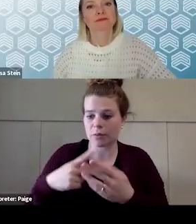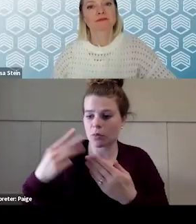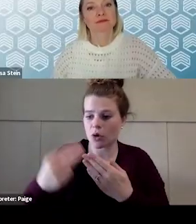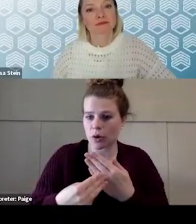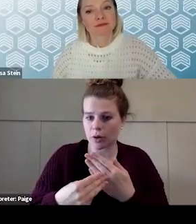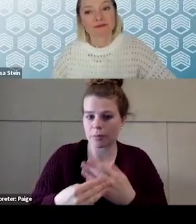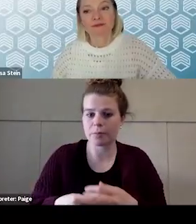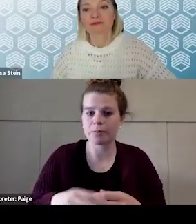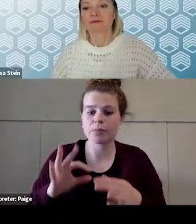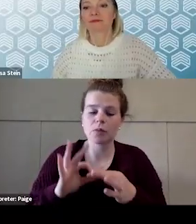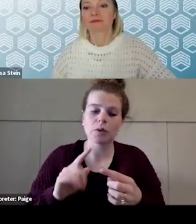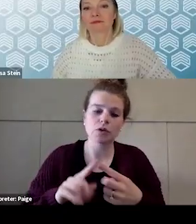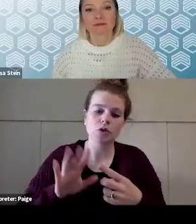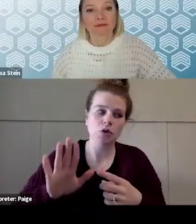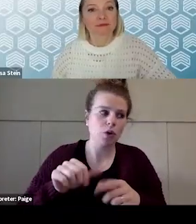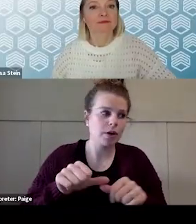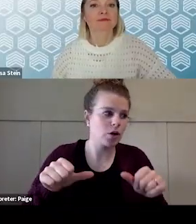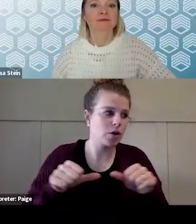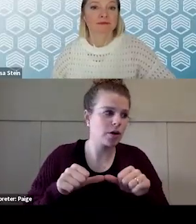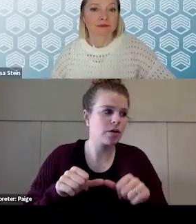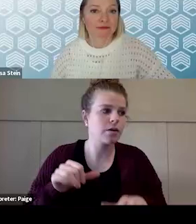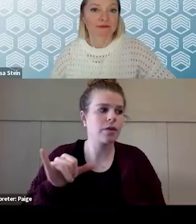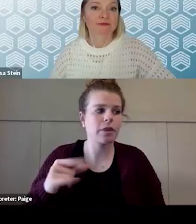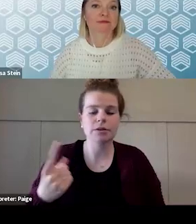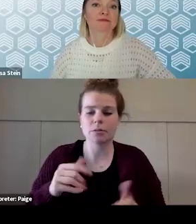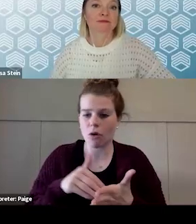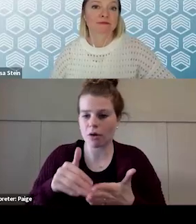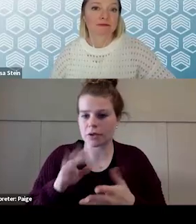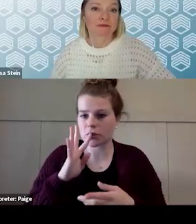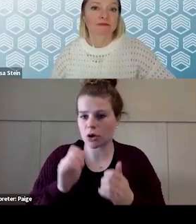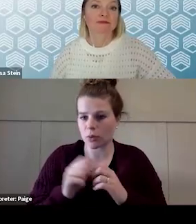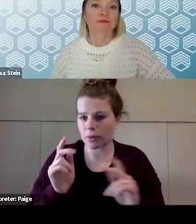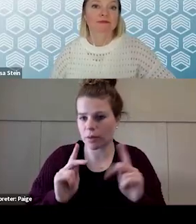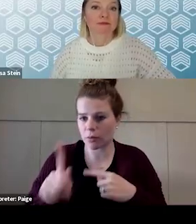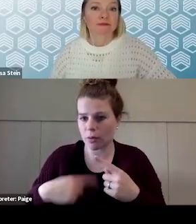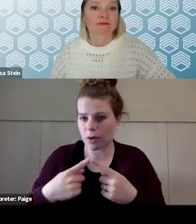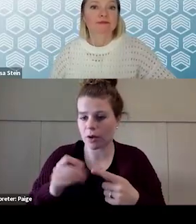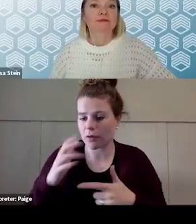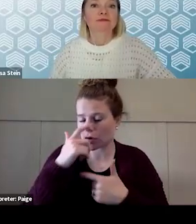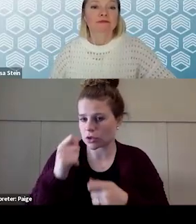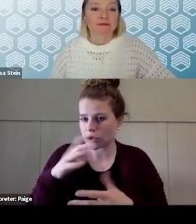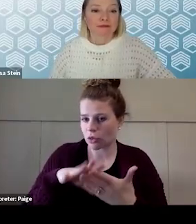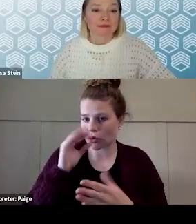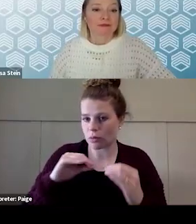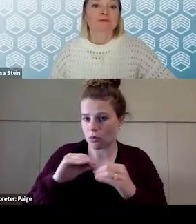as it depends on your area, that's something that I often talk with folks who are interested in learning more about our program.